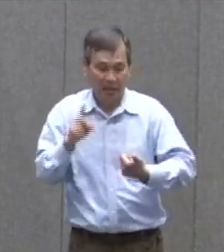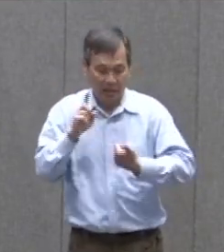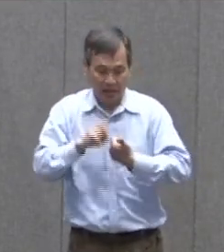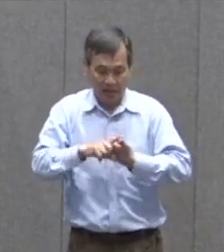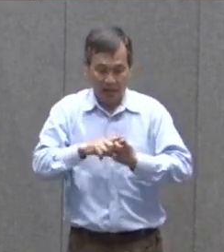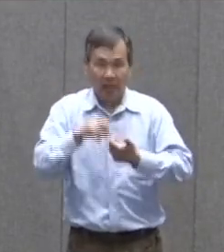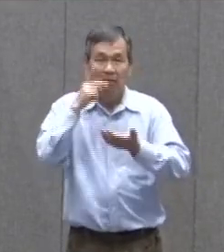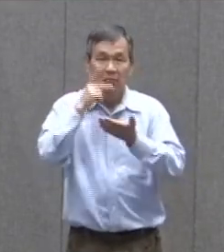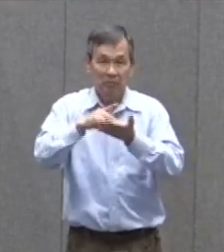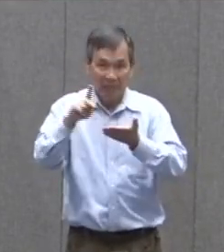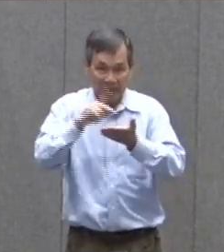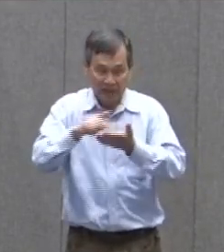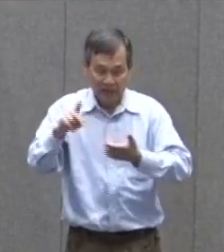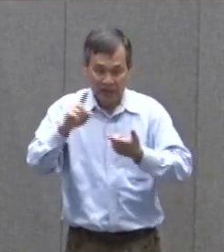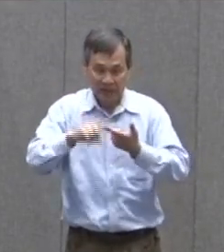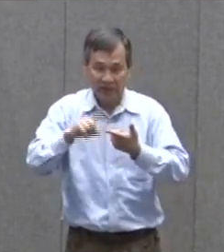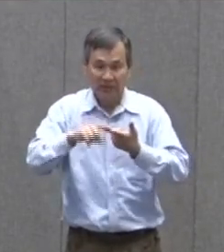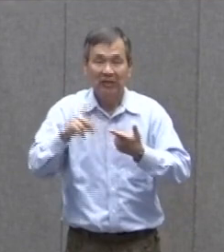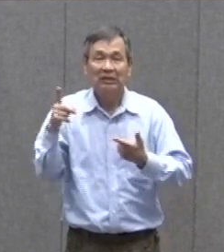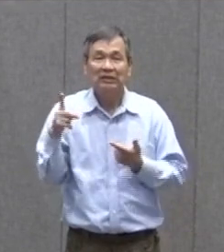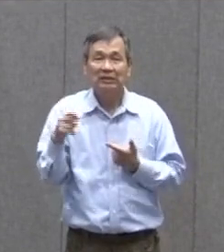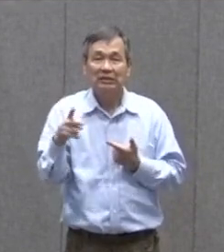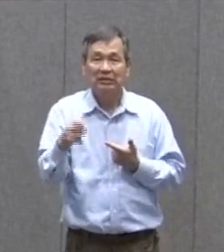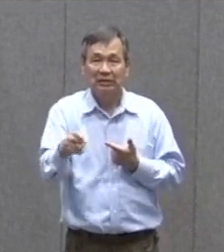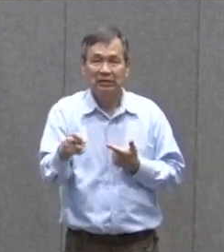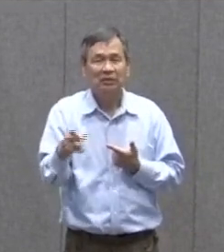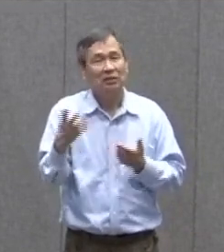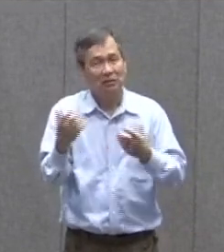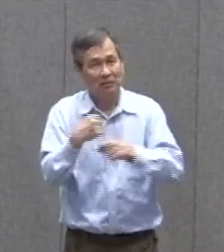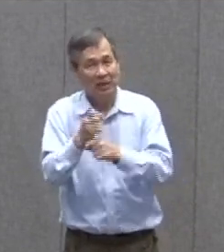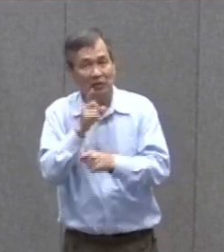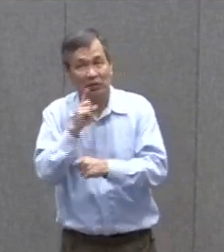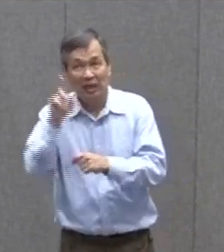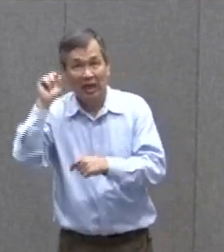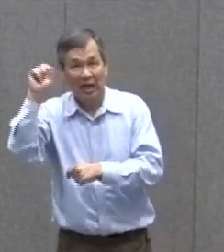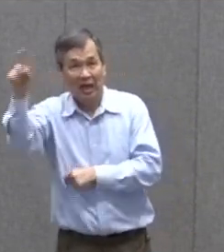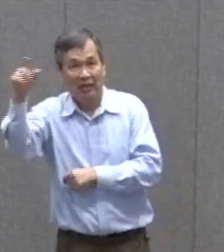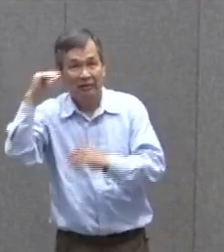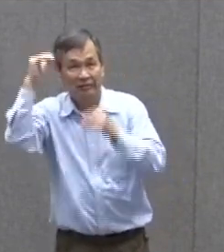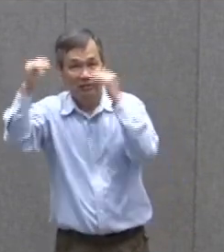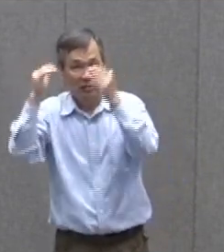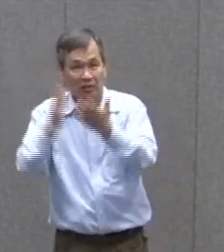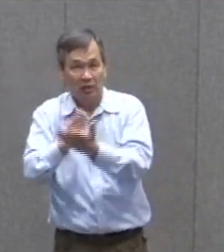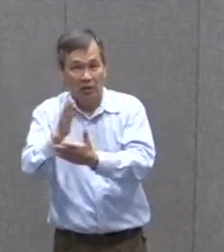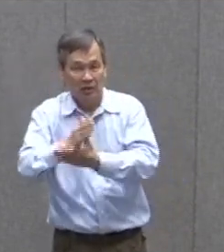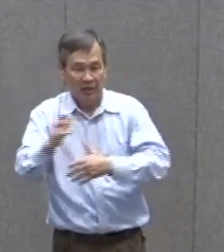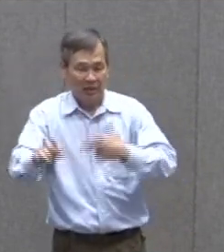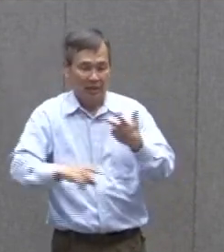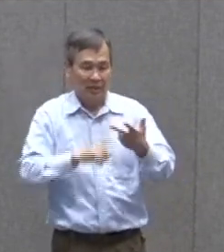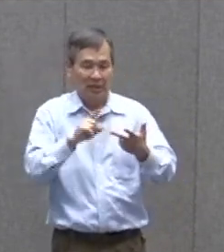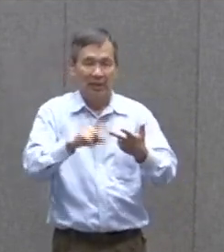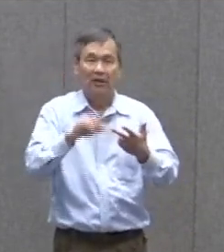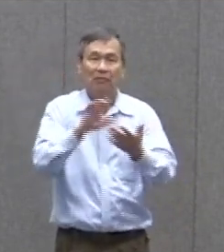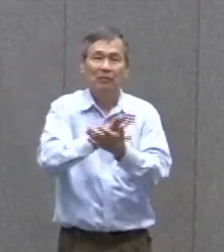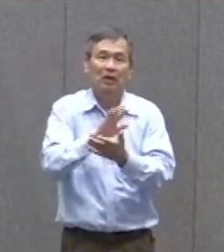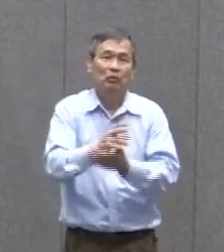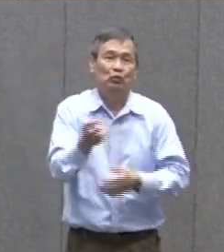Make sure whenever you're using scissors at home that you have a grownups permission and supervision. And you're going to need two pieces of paper.